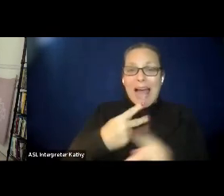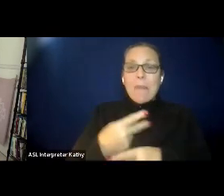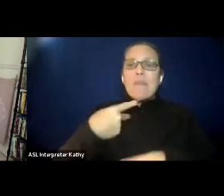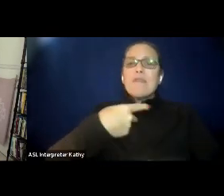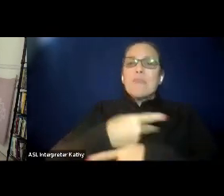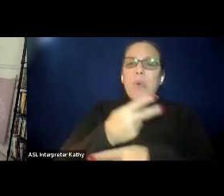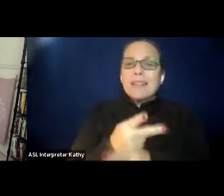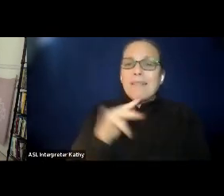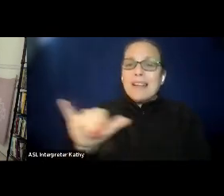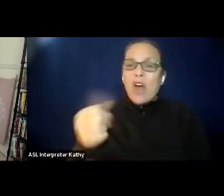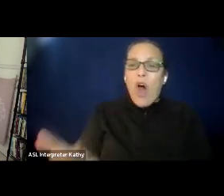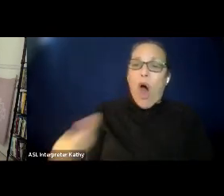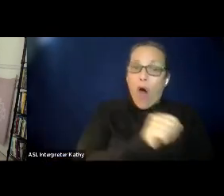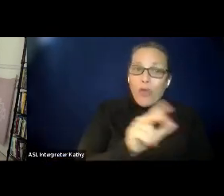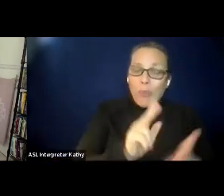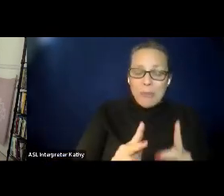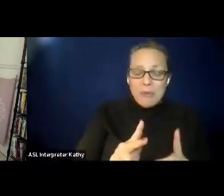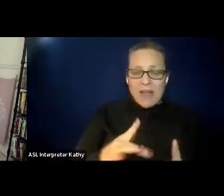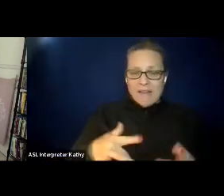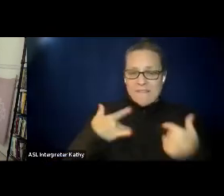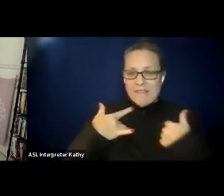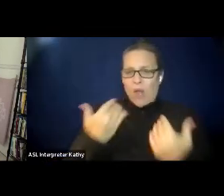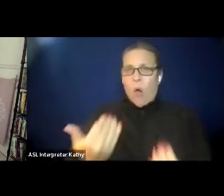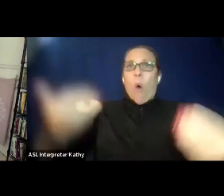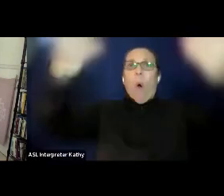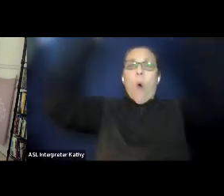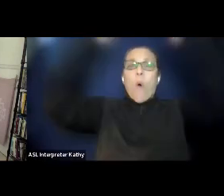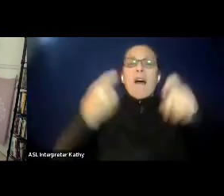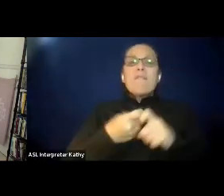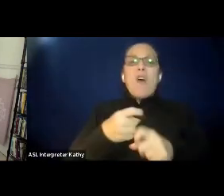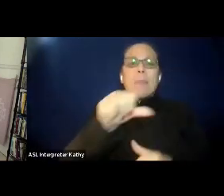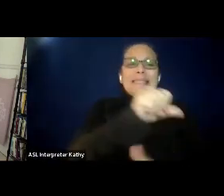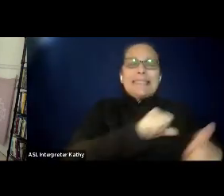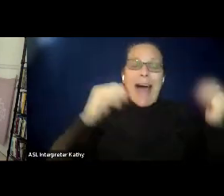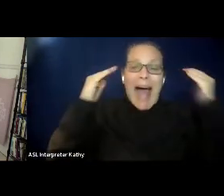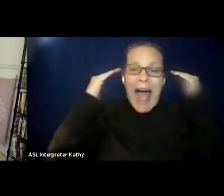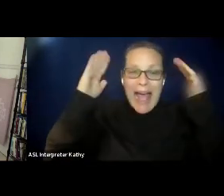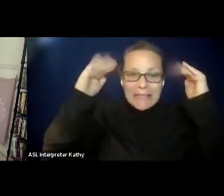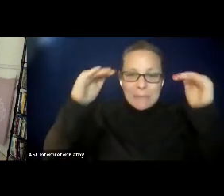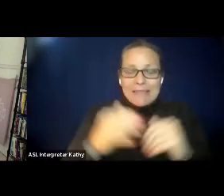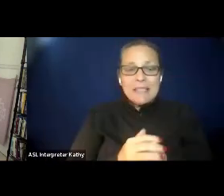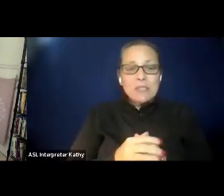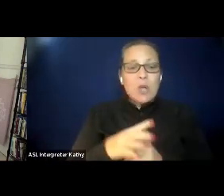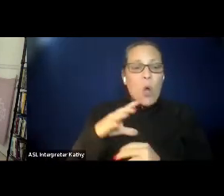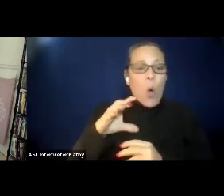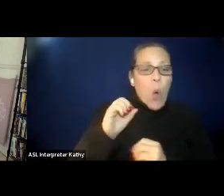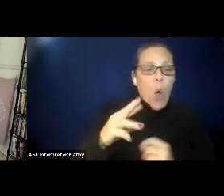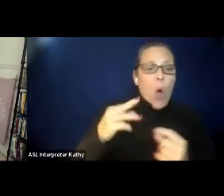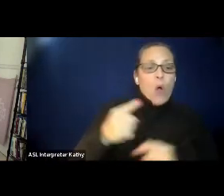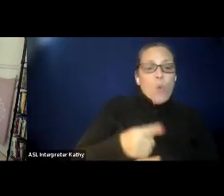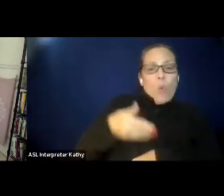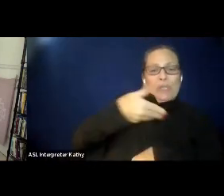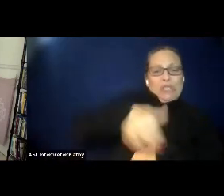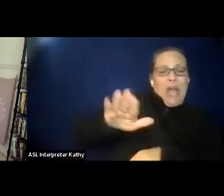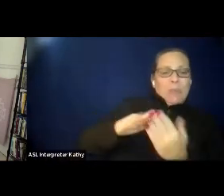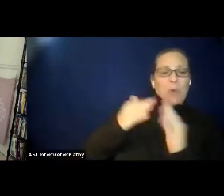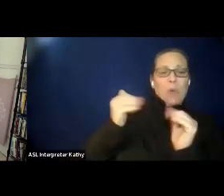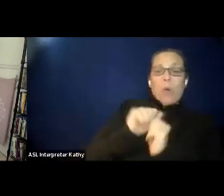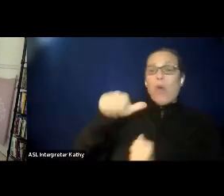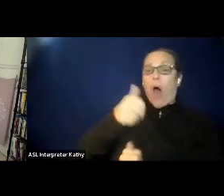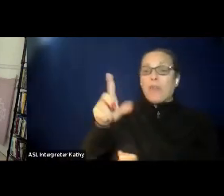ashamed of your disability or feeling sorry for yourself to not have the same opportunities or have the same level of productivity as other people. Feeling